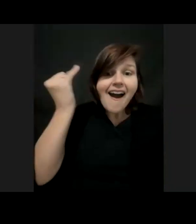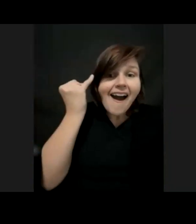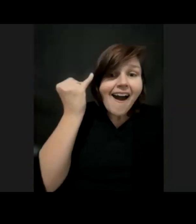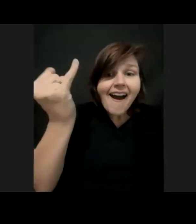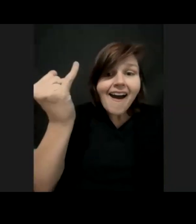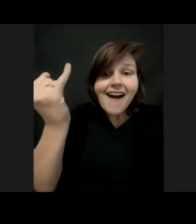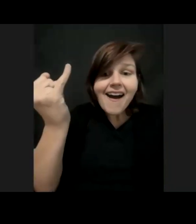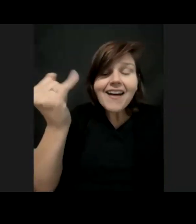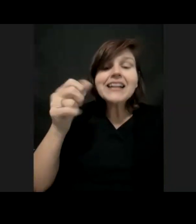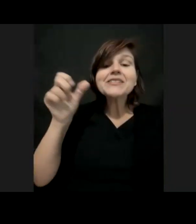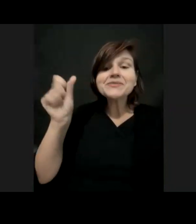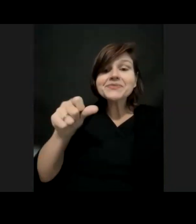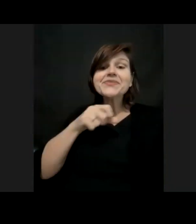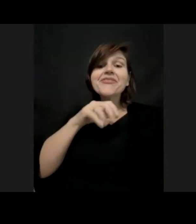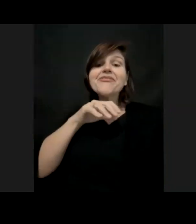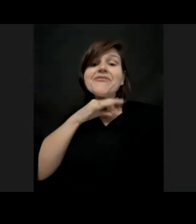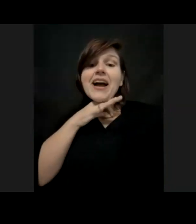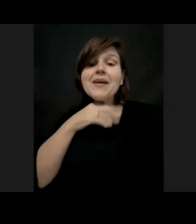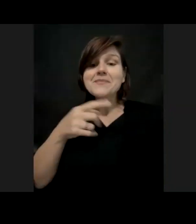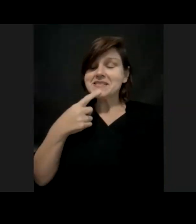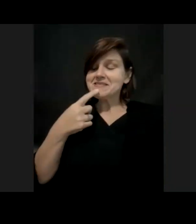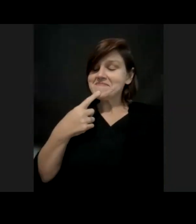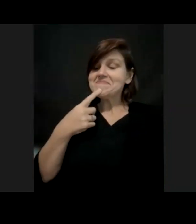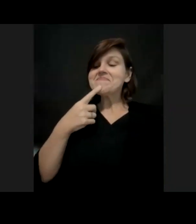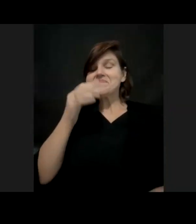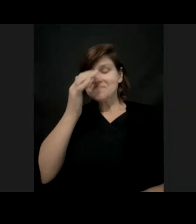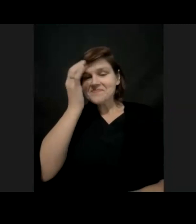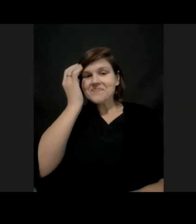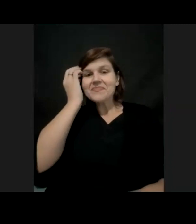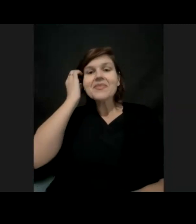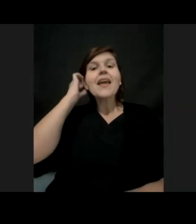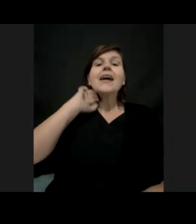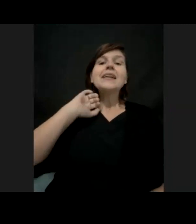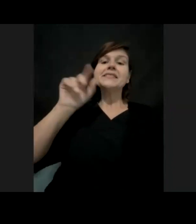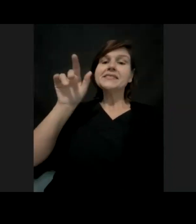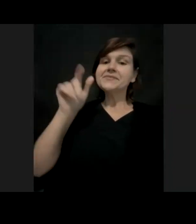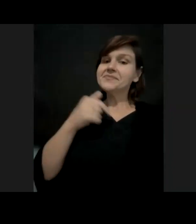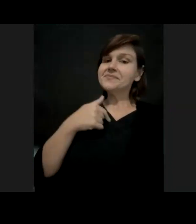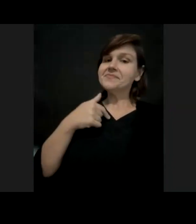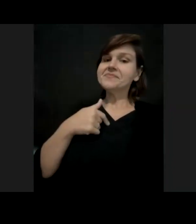“Alishaaa the Kingfisher, are you ready?” asked Fabby.